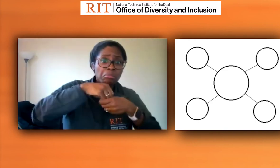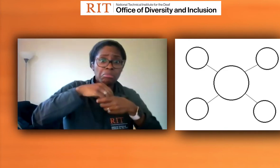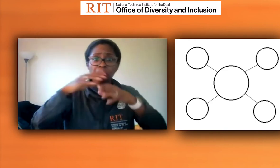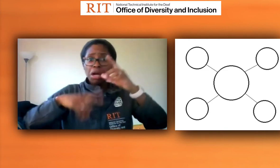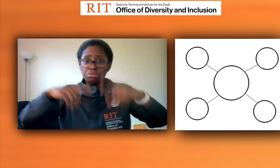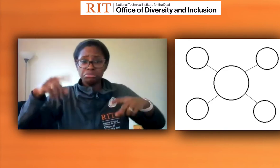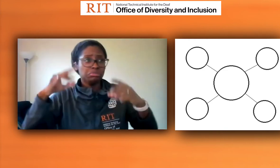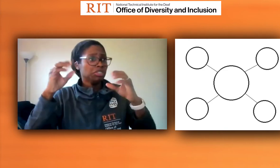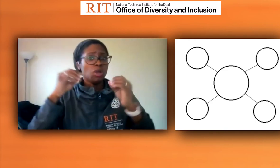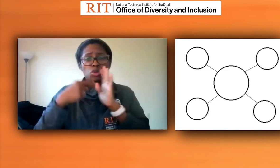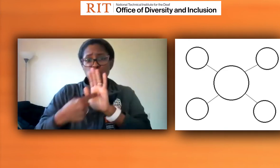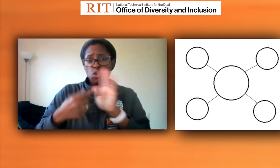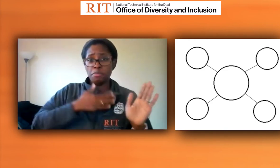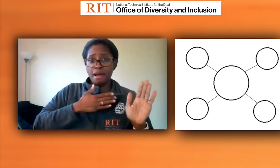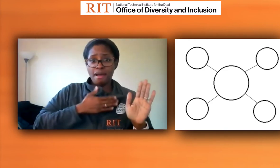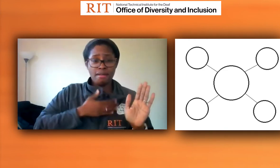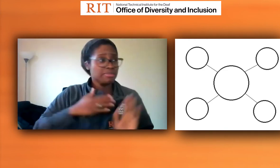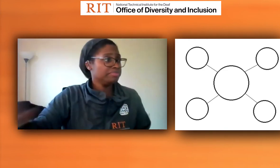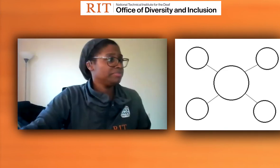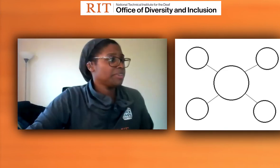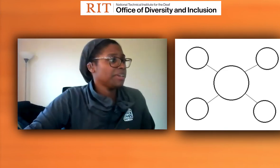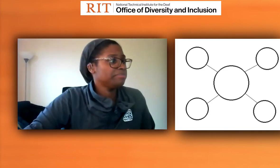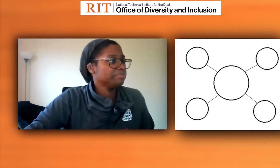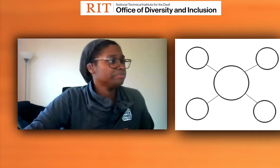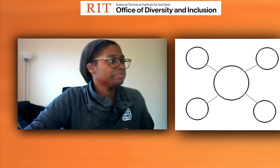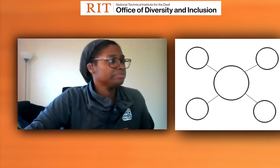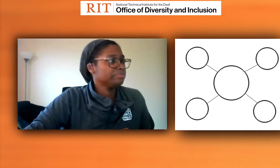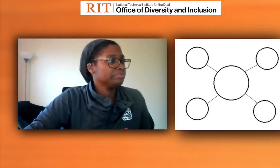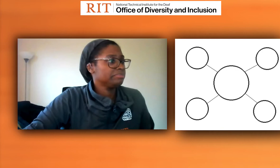some morph, and that's OK. This can always be changing over time.